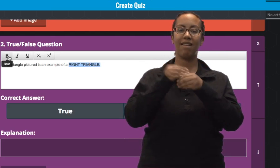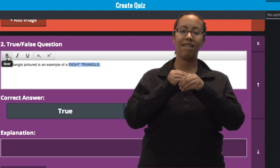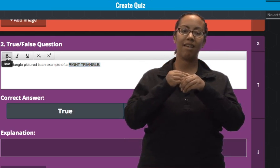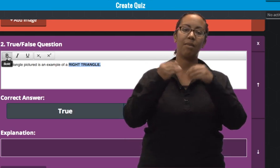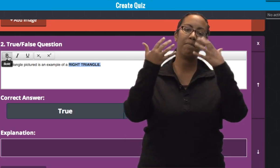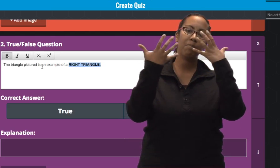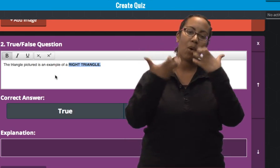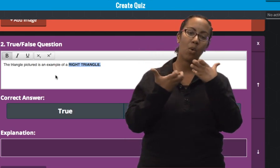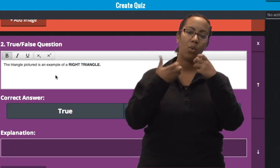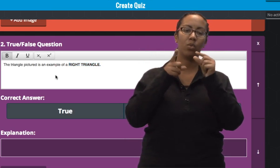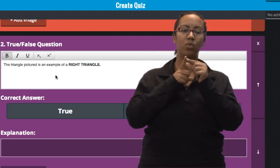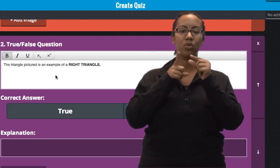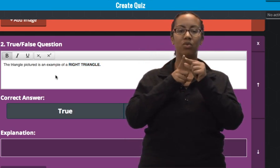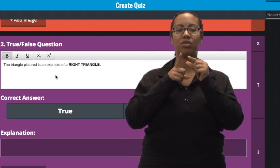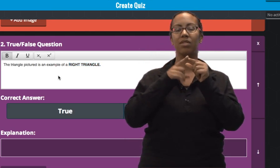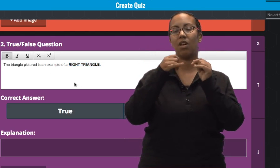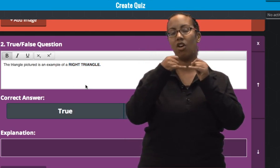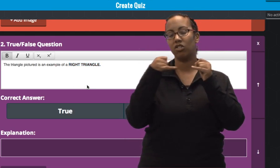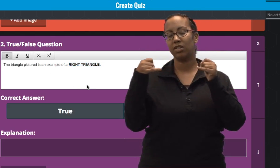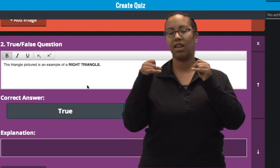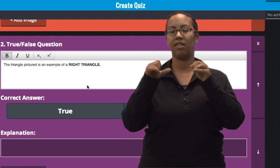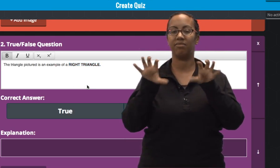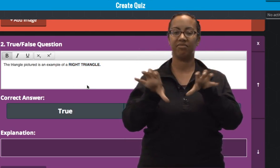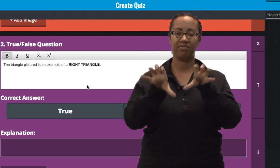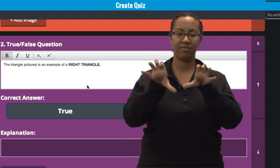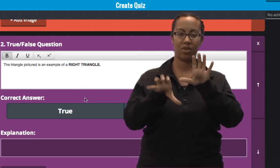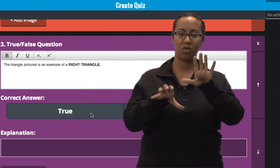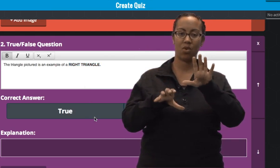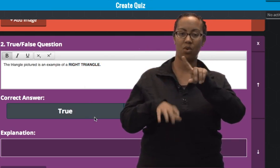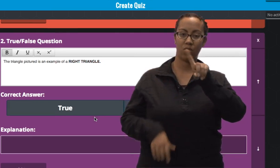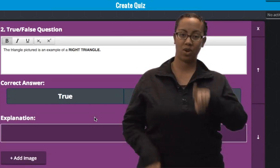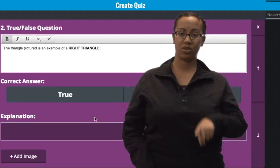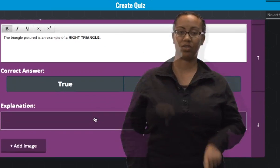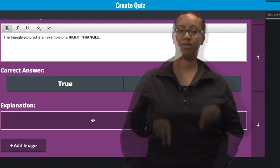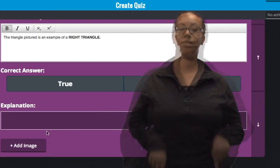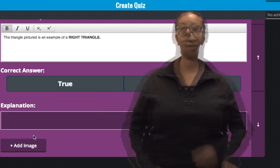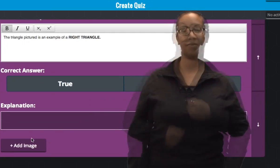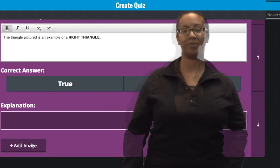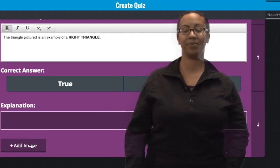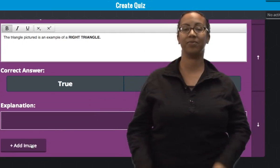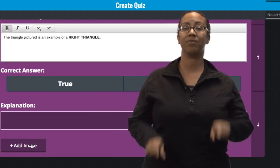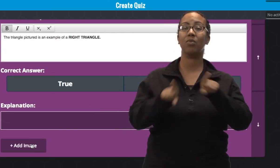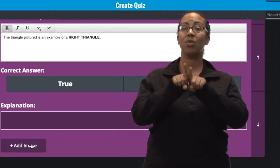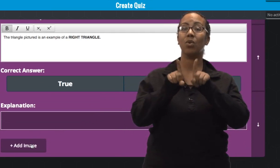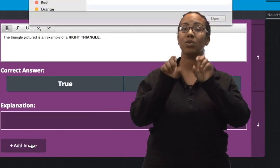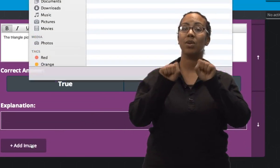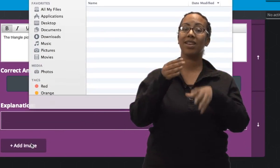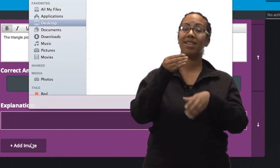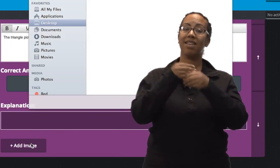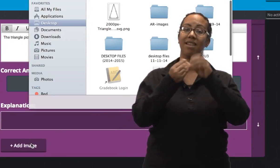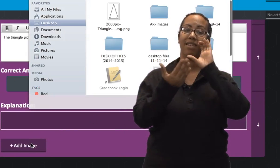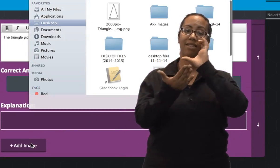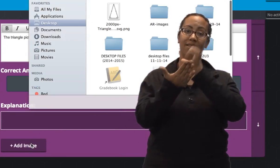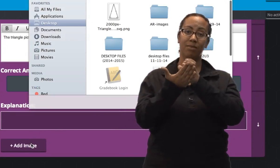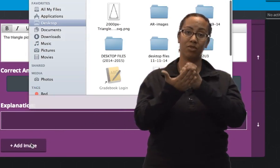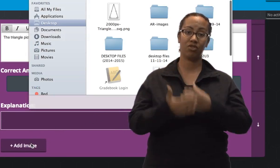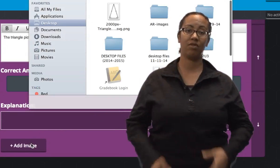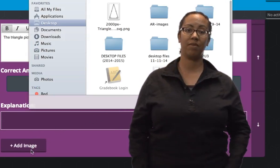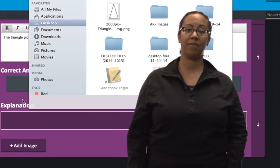And again, you can add bold, you can add underlined, or however you want to create your question. Also, you can add a picture.